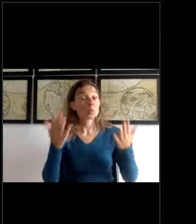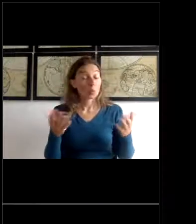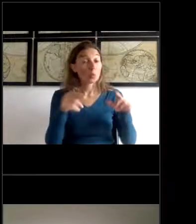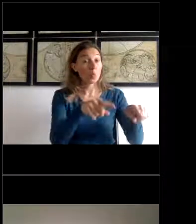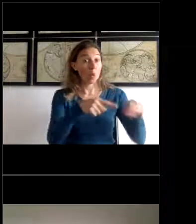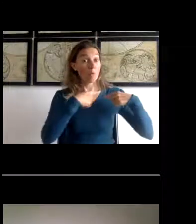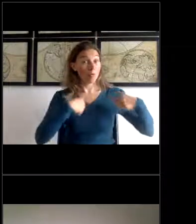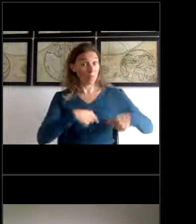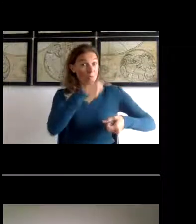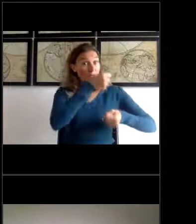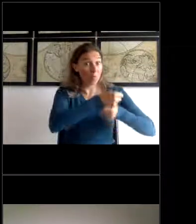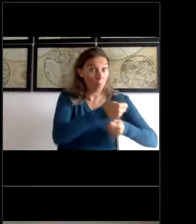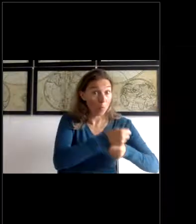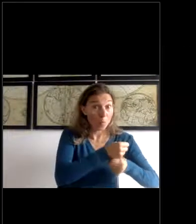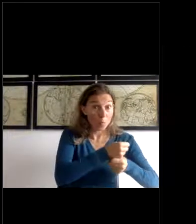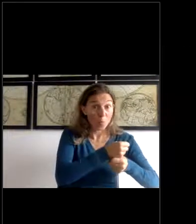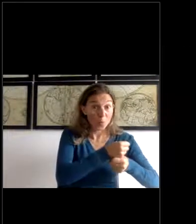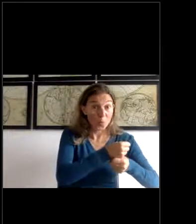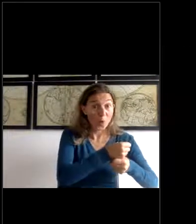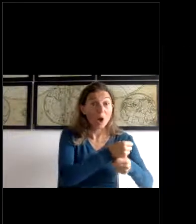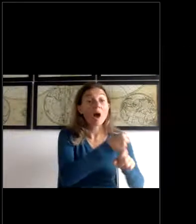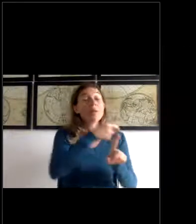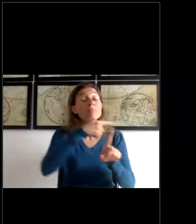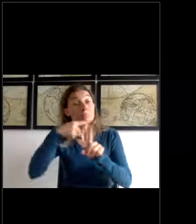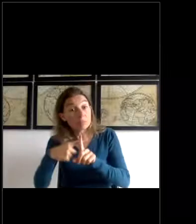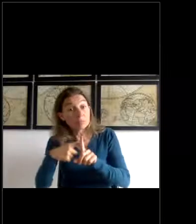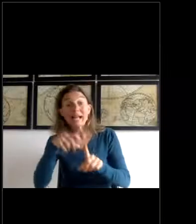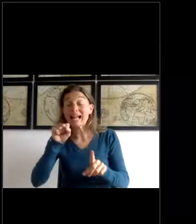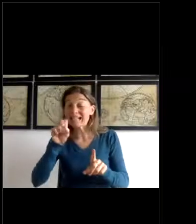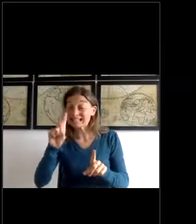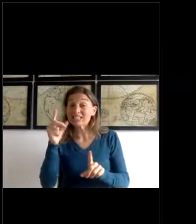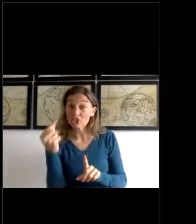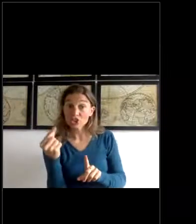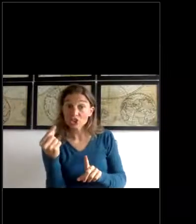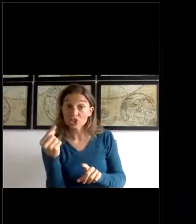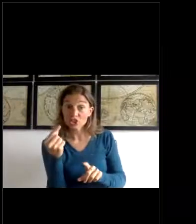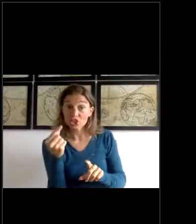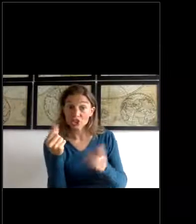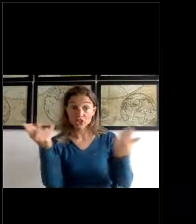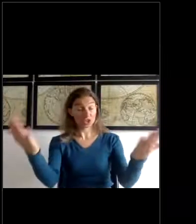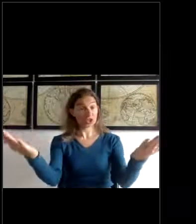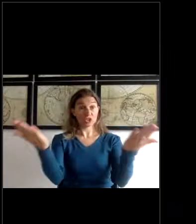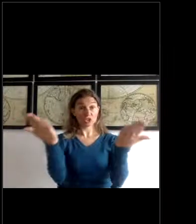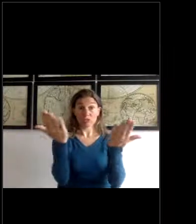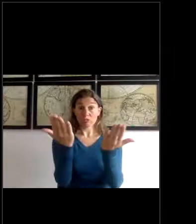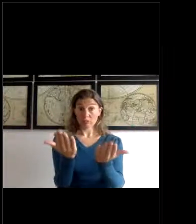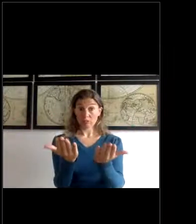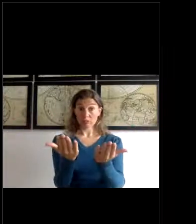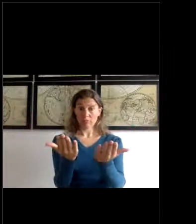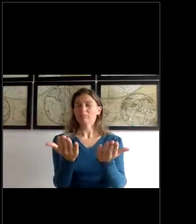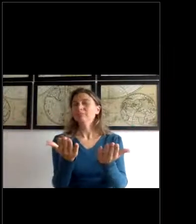and even the agenda 2030 which sets out the SDGs which I think most of you will be familiar with.